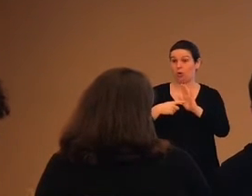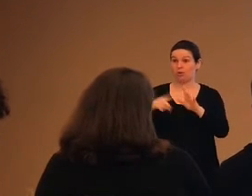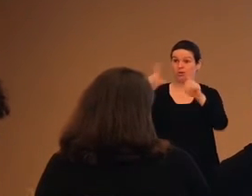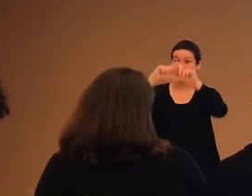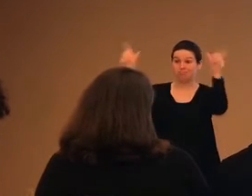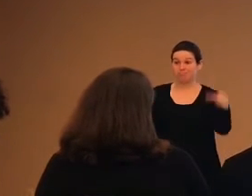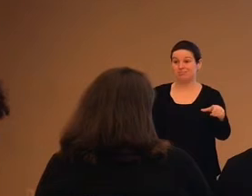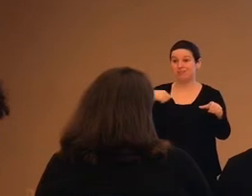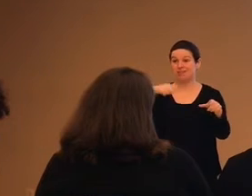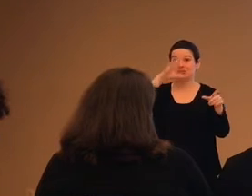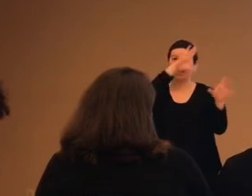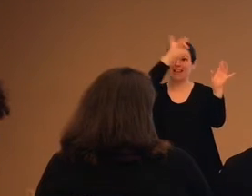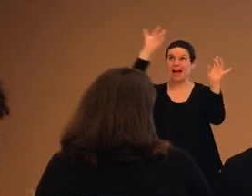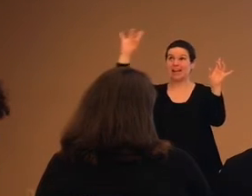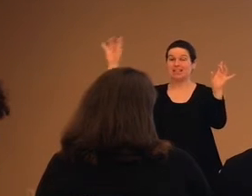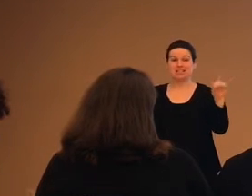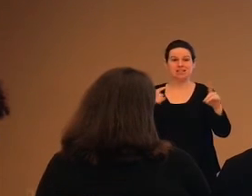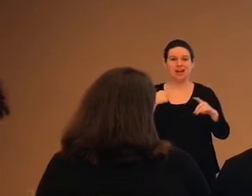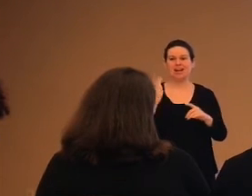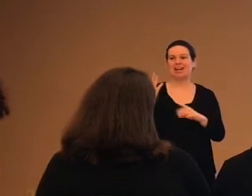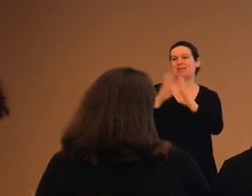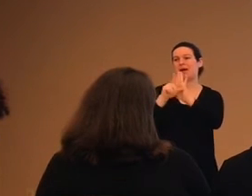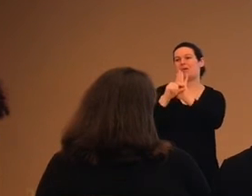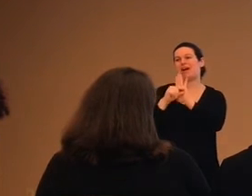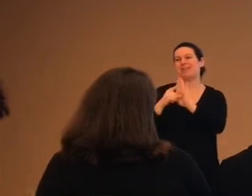And what's in the background all the gorgeous name is still?